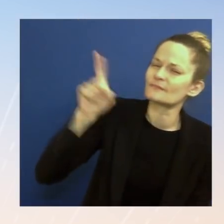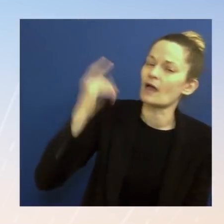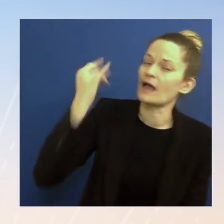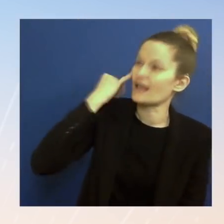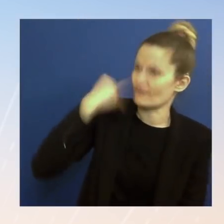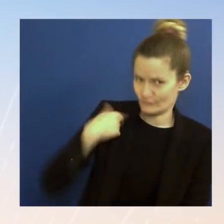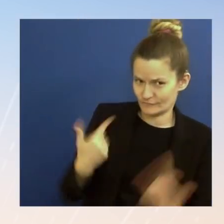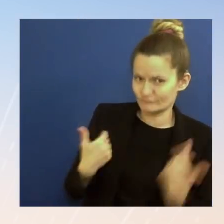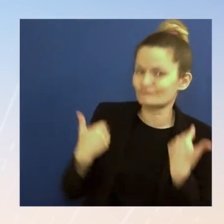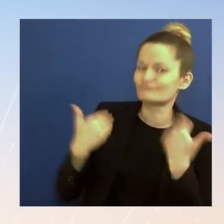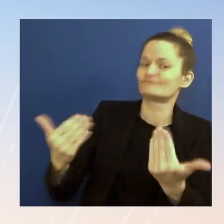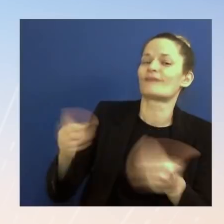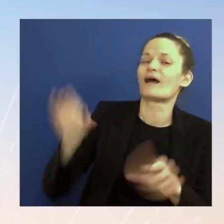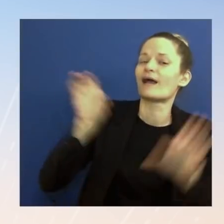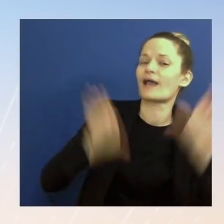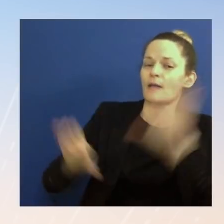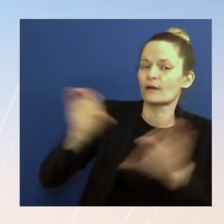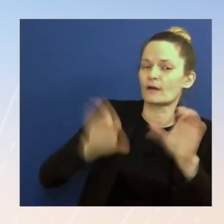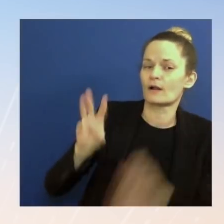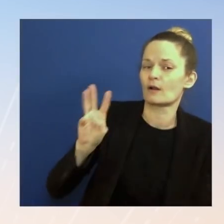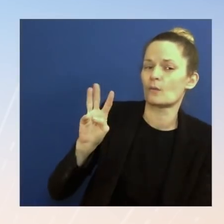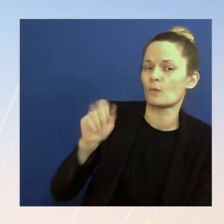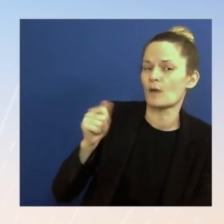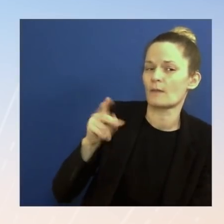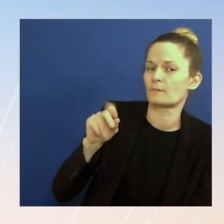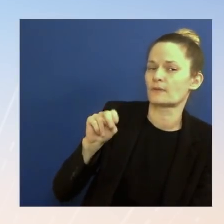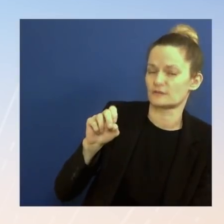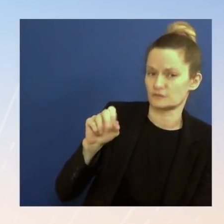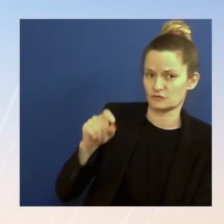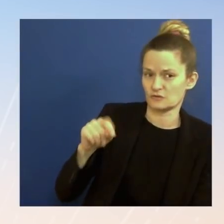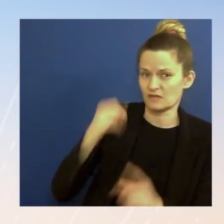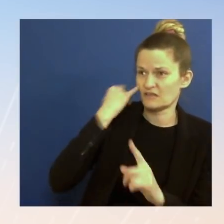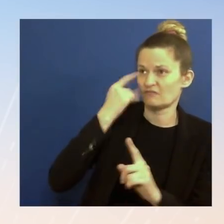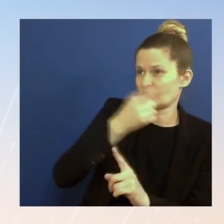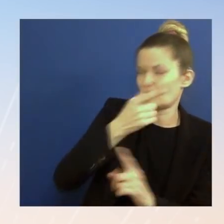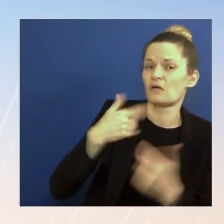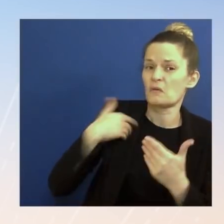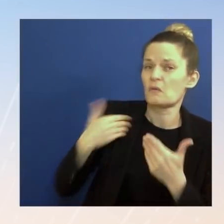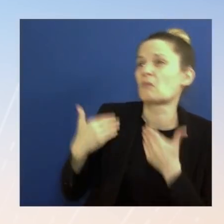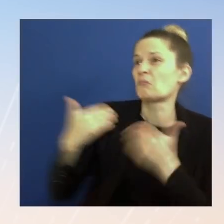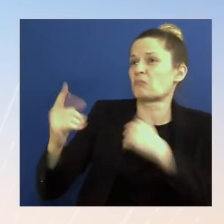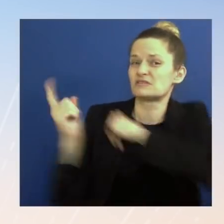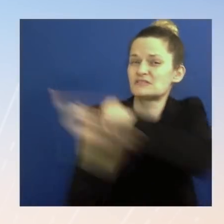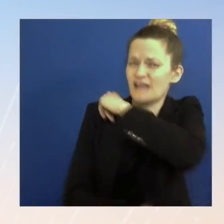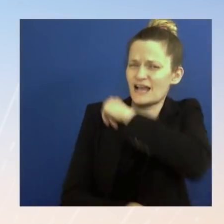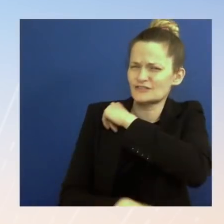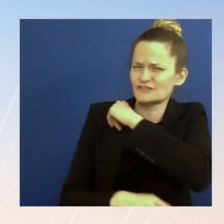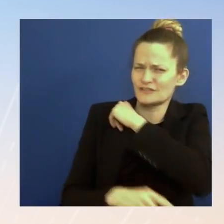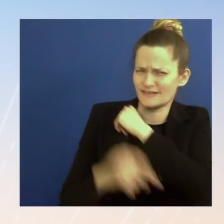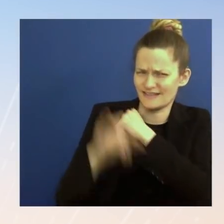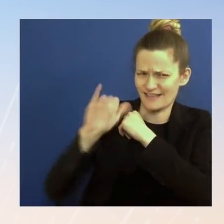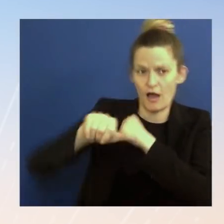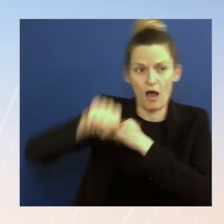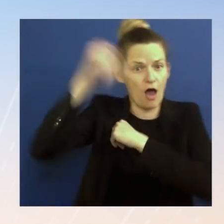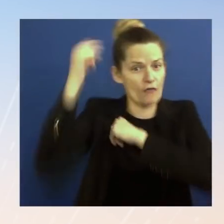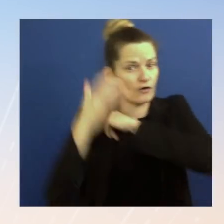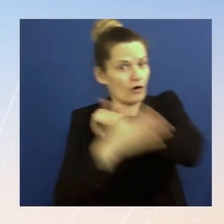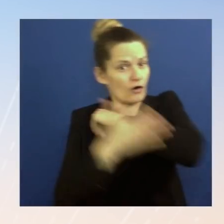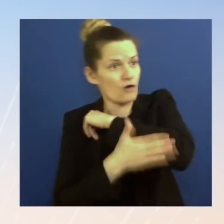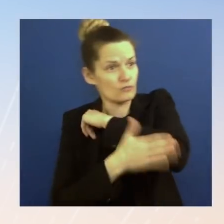Ms. Psaki: Well, Jacqui, I think that you heard the President say on Friday that there would be severe consequences and the world would respond if they were to use chemical weapons.